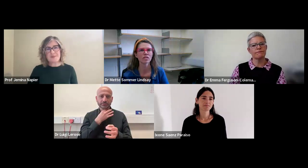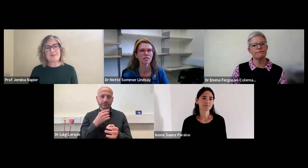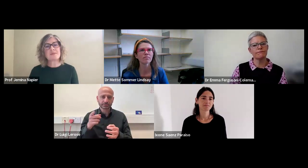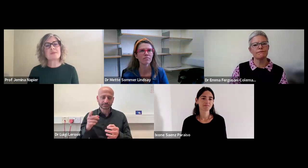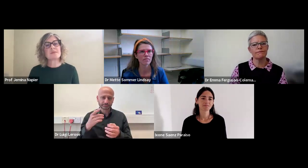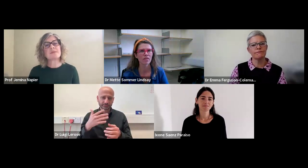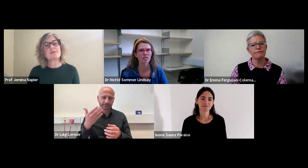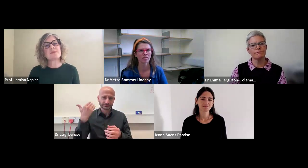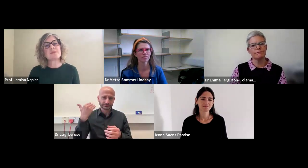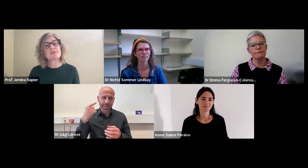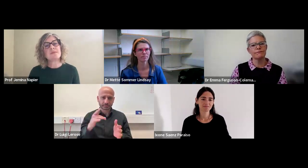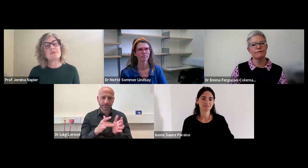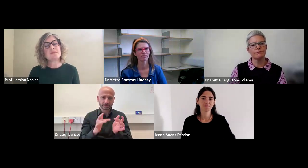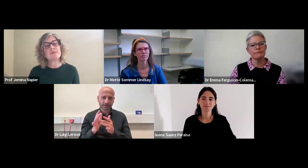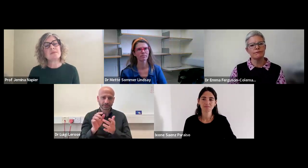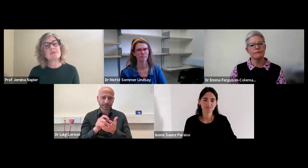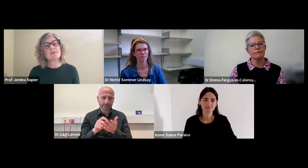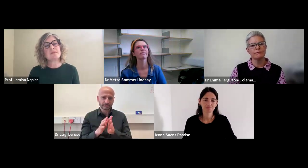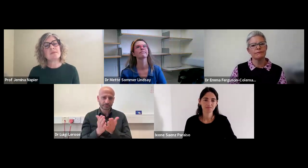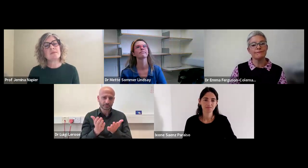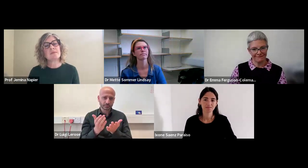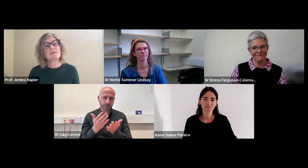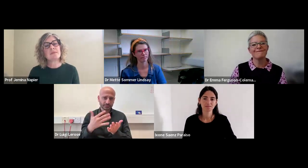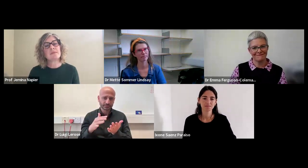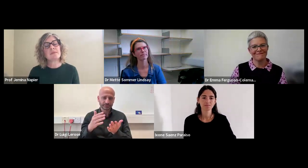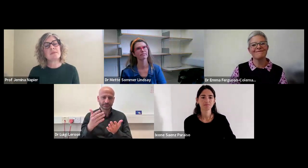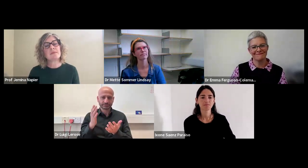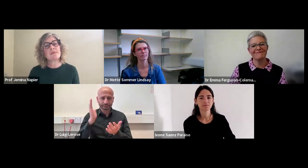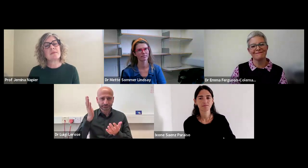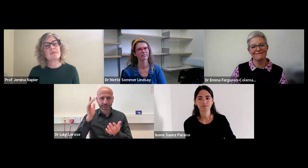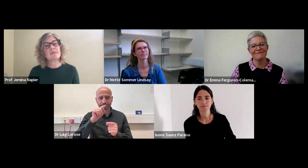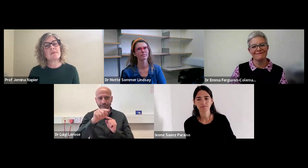Luigi: Just - as Metta was just saying I mean, if you think back to Paddy Ladd's